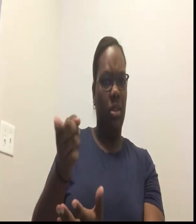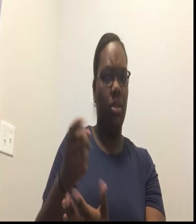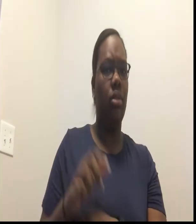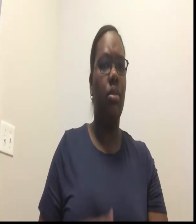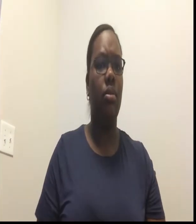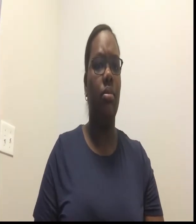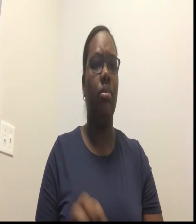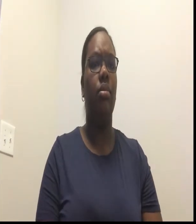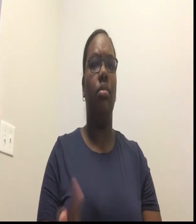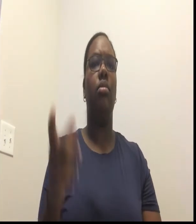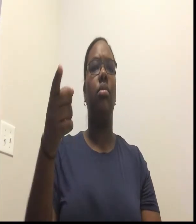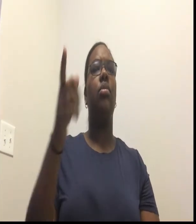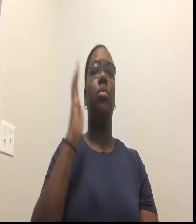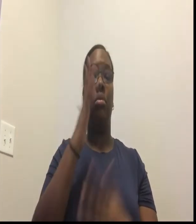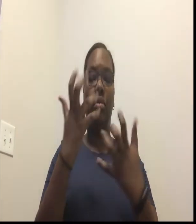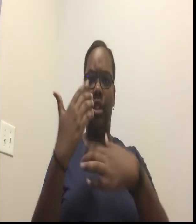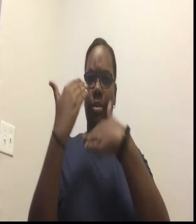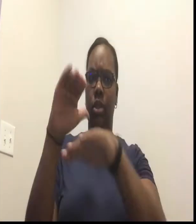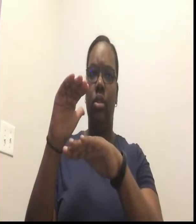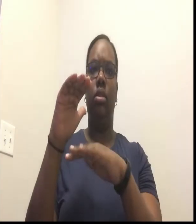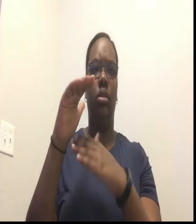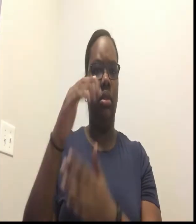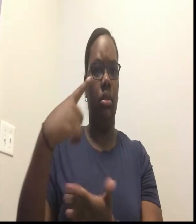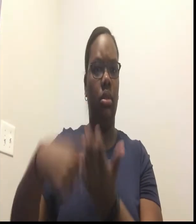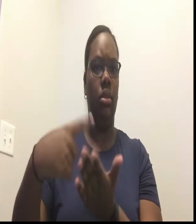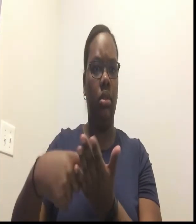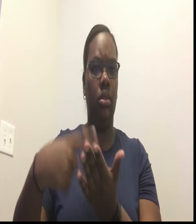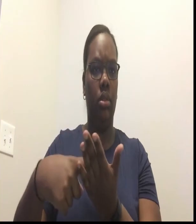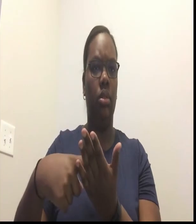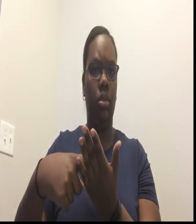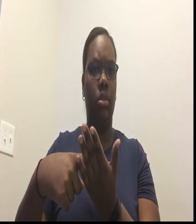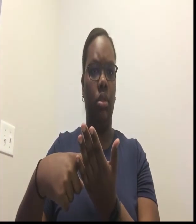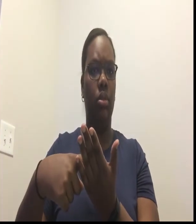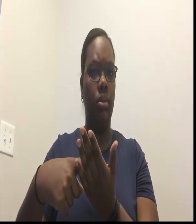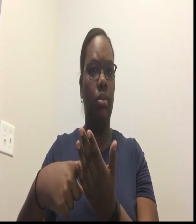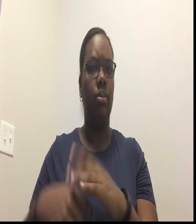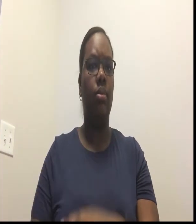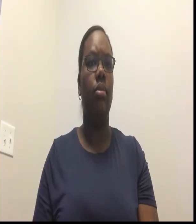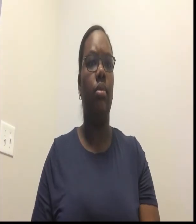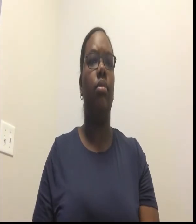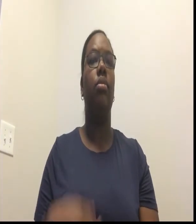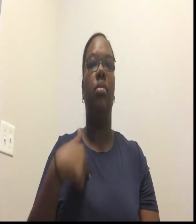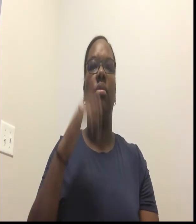over that in a moment limiting debates because time is usually